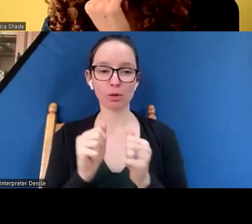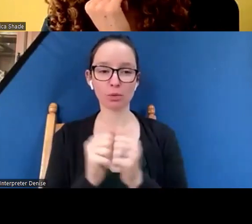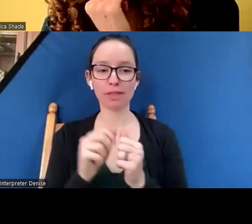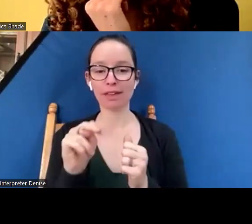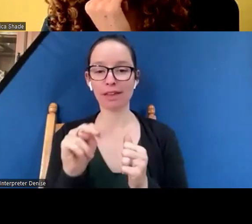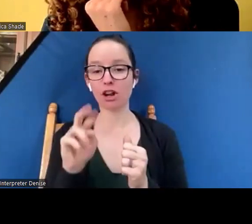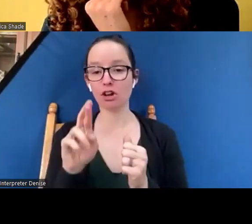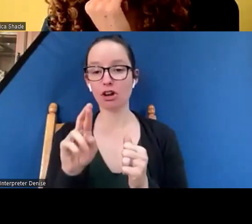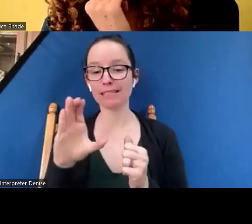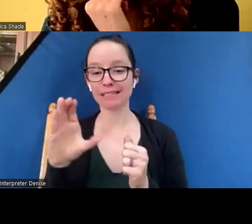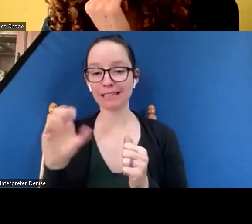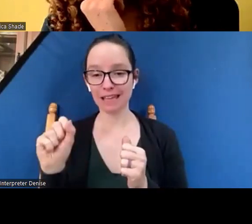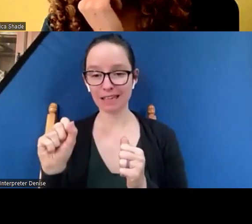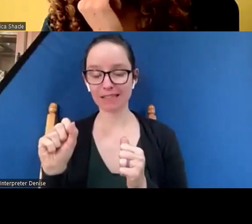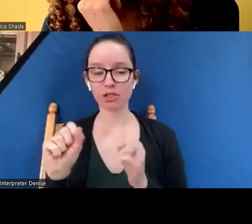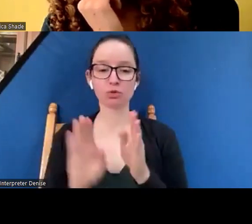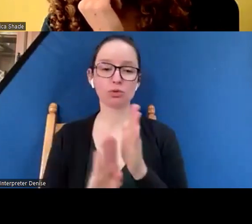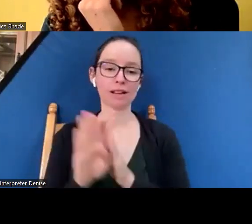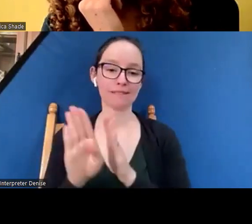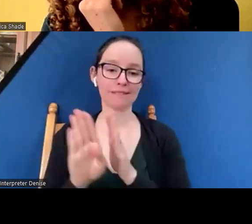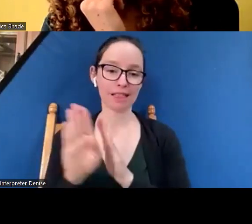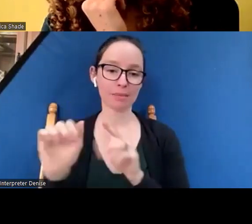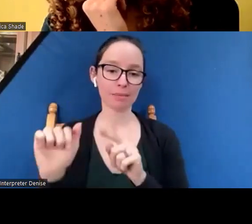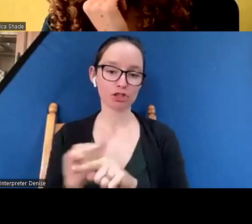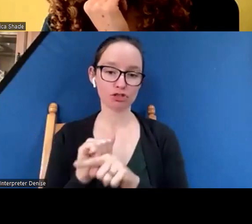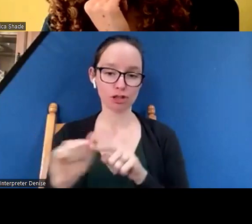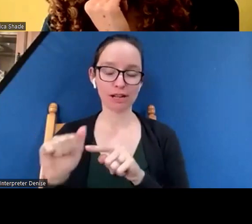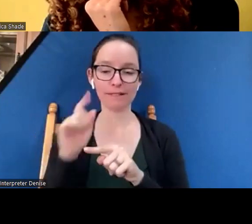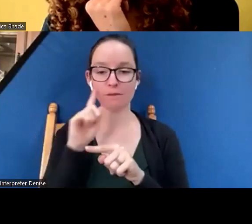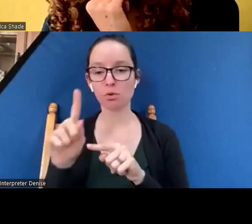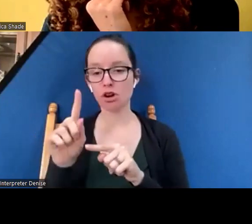training for conservation professionals who can write